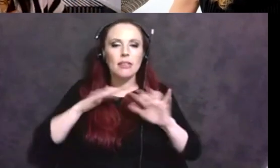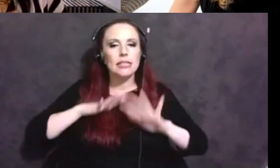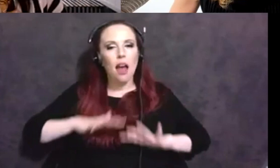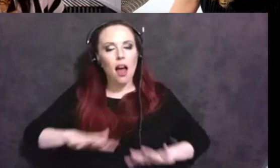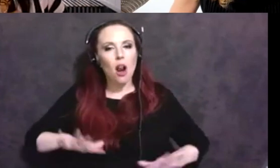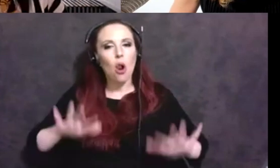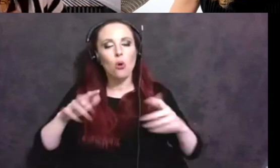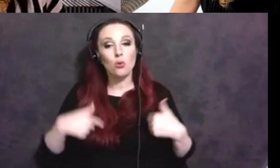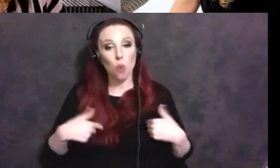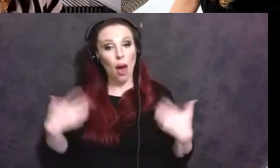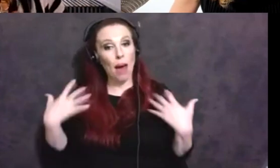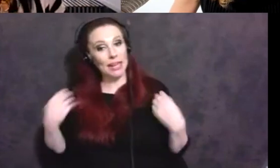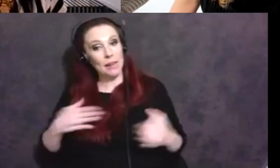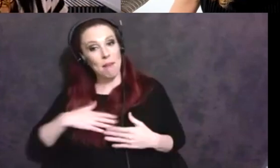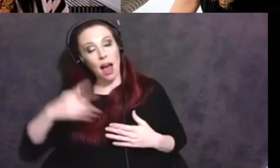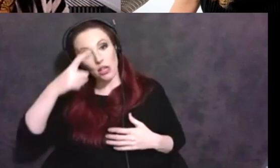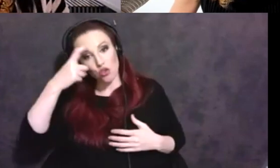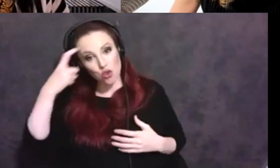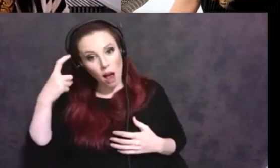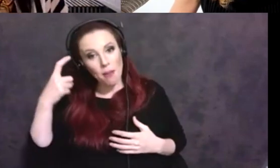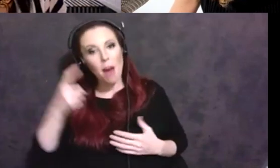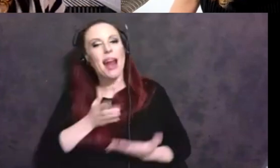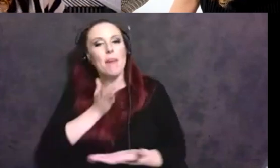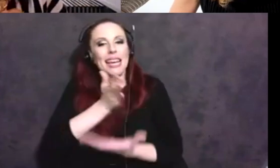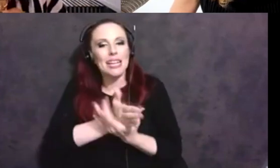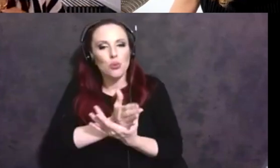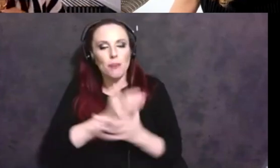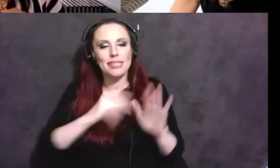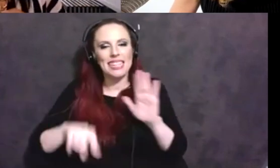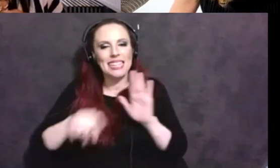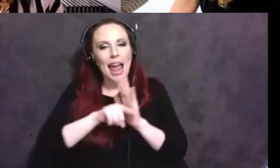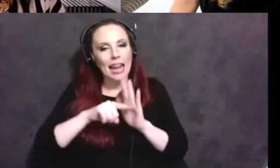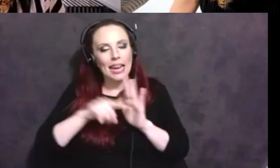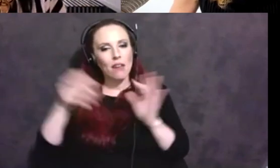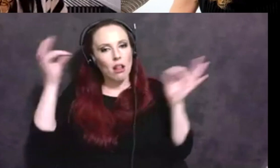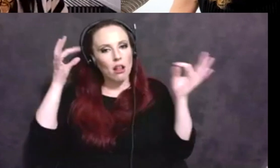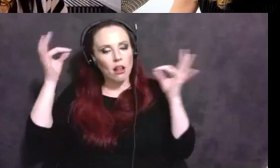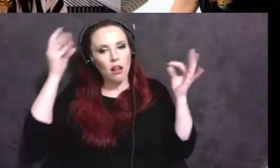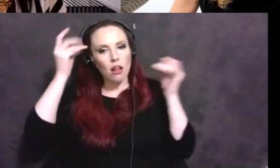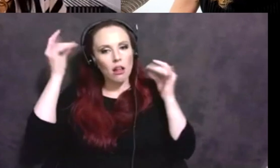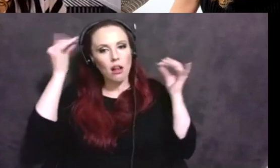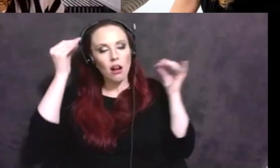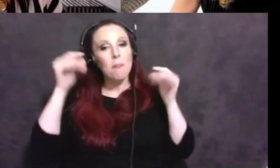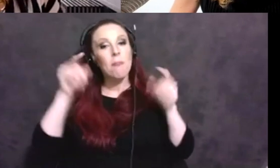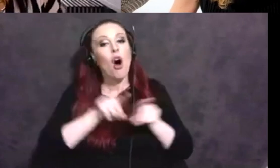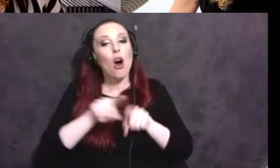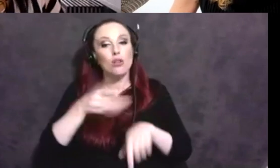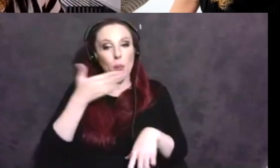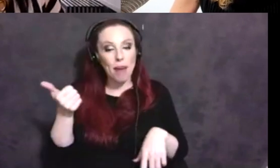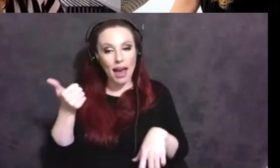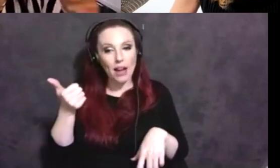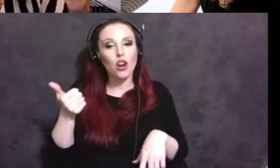way that helps us live in an embodied state so our nervous system is settled so not only